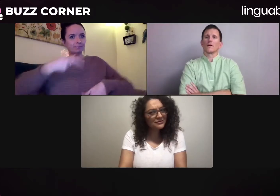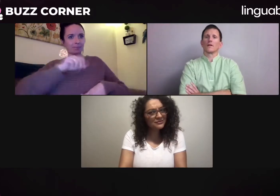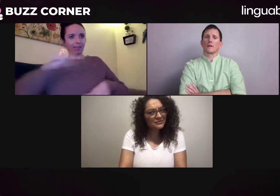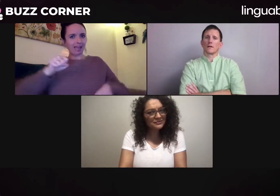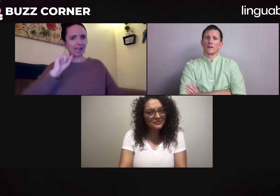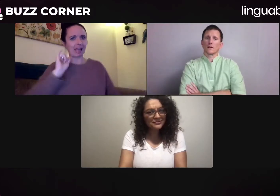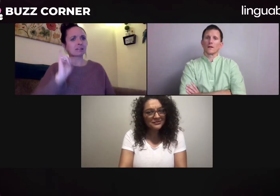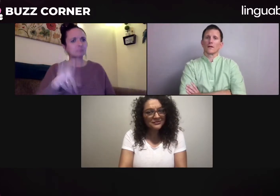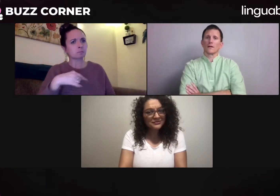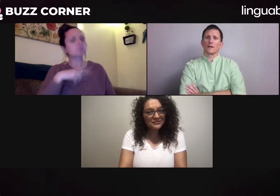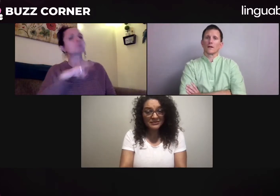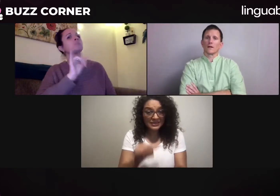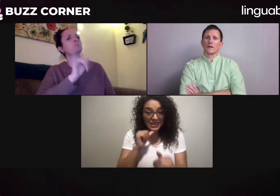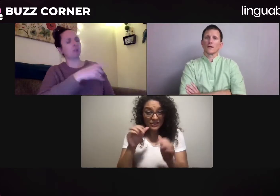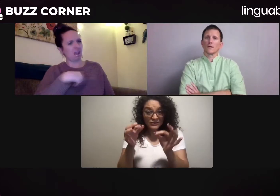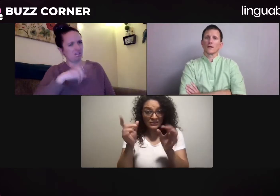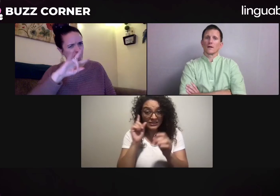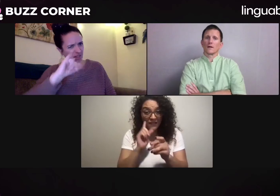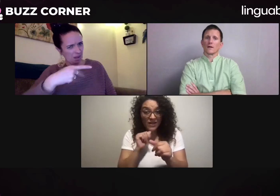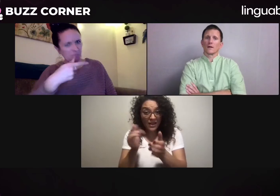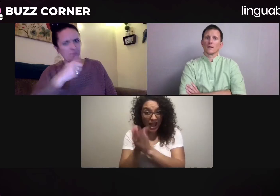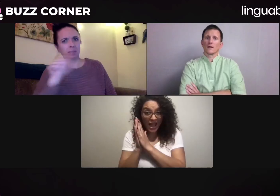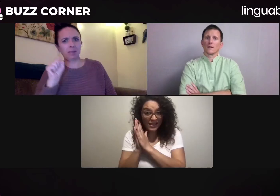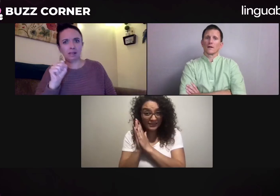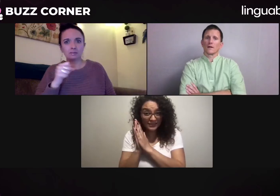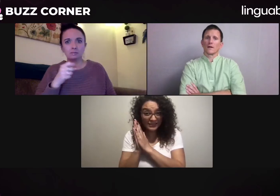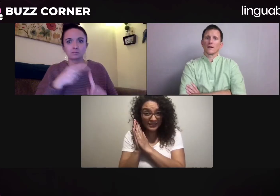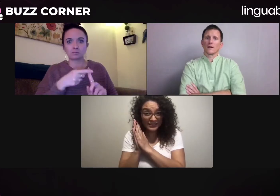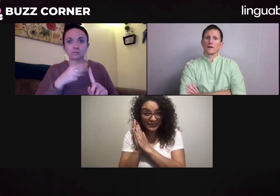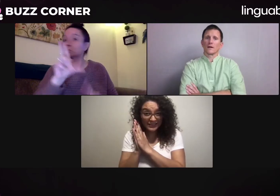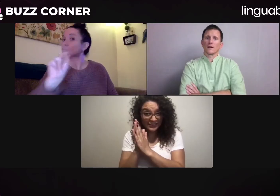And they also had a VIP sign on their shirt. Yeah.